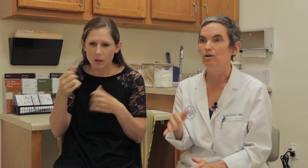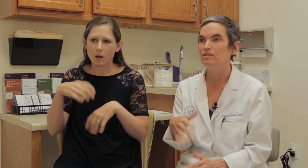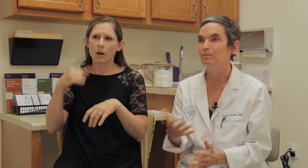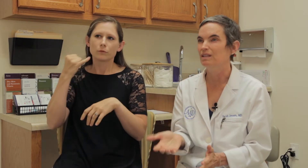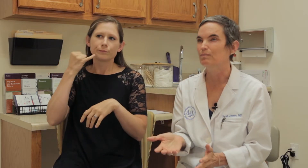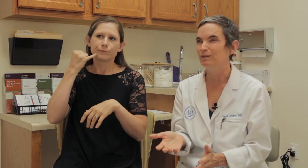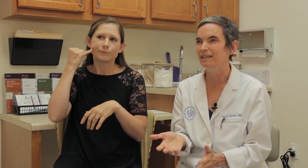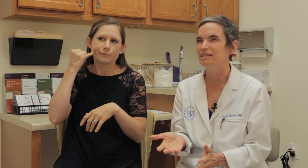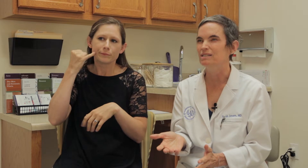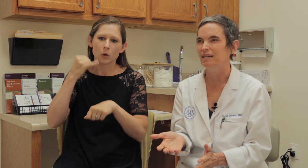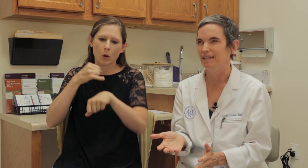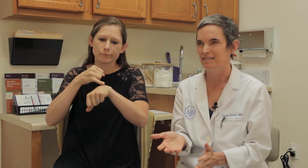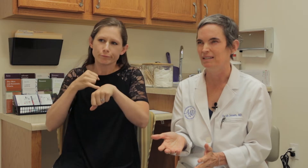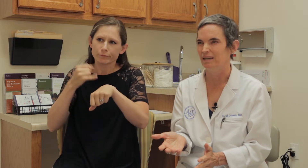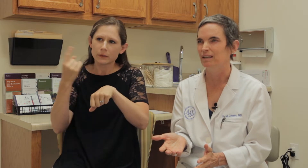or something that bleeds easily.